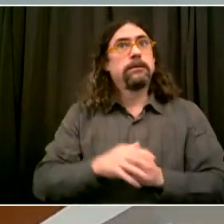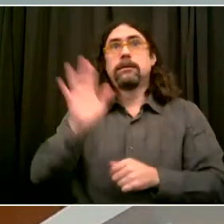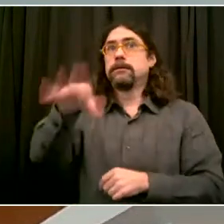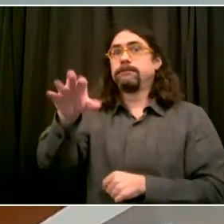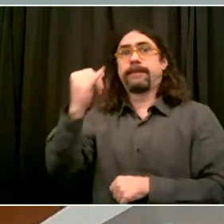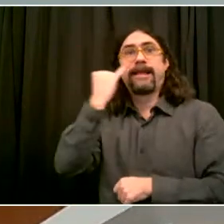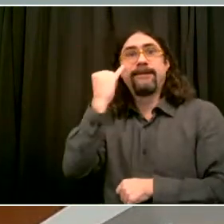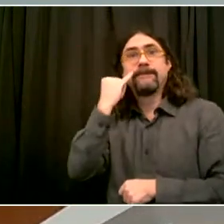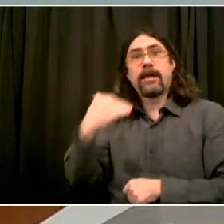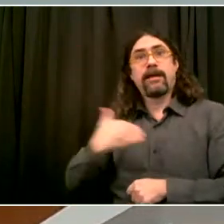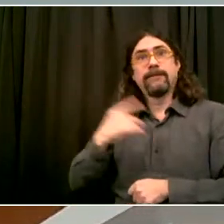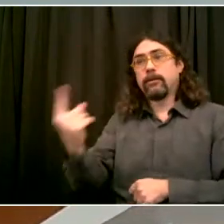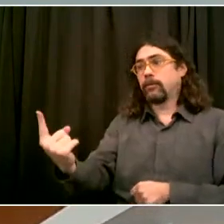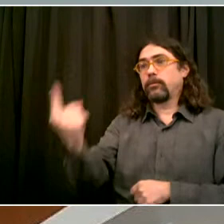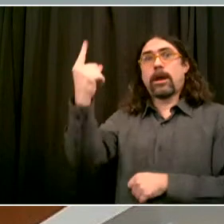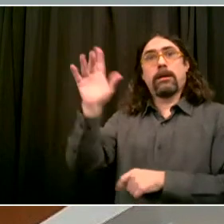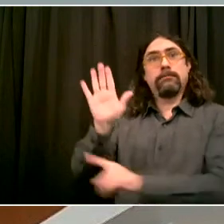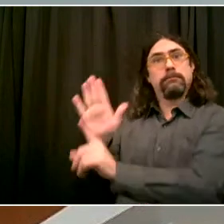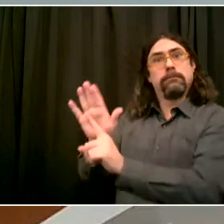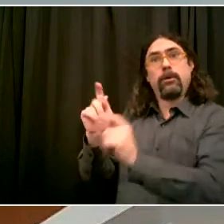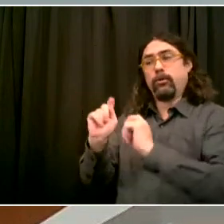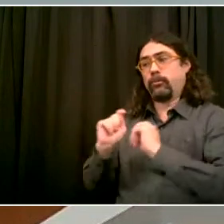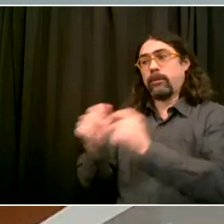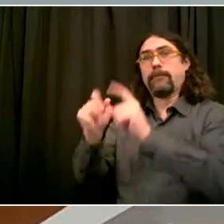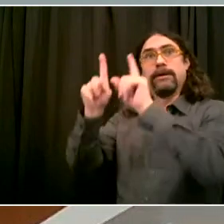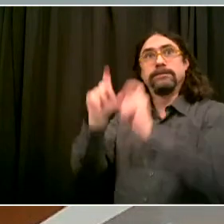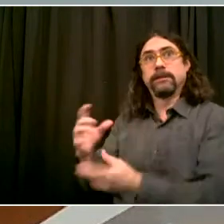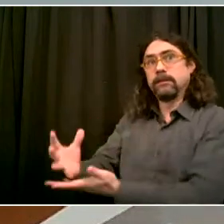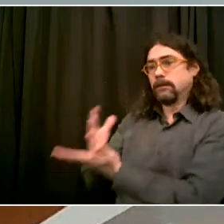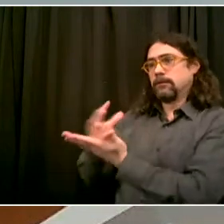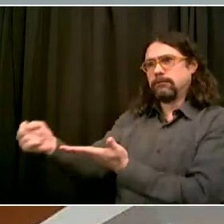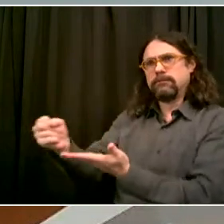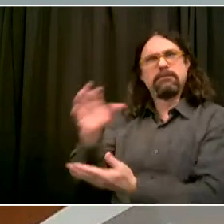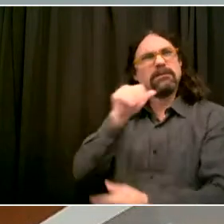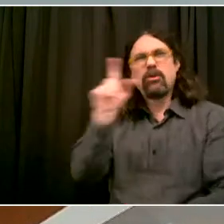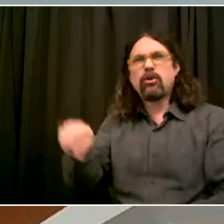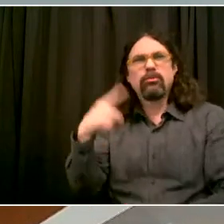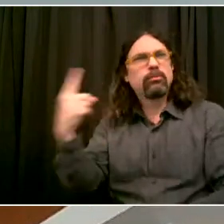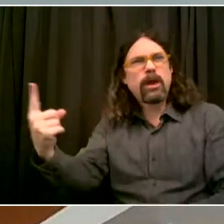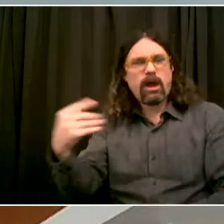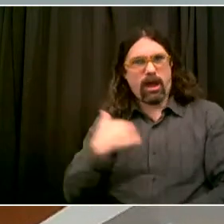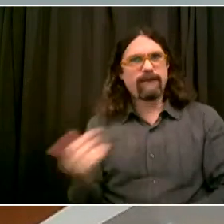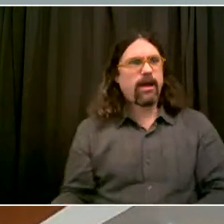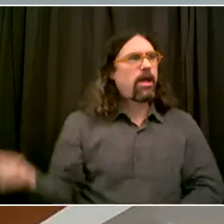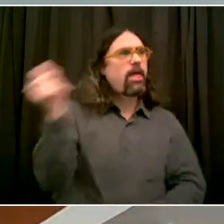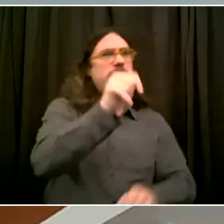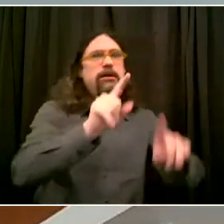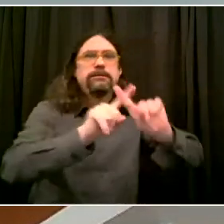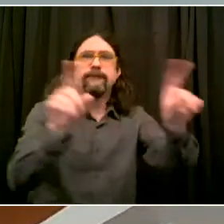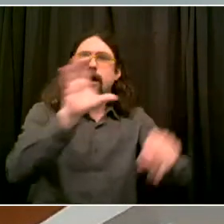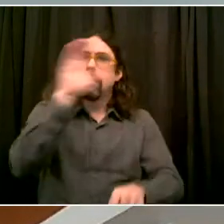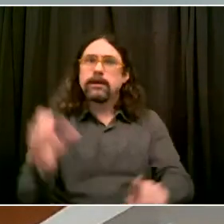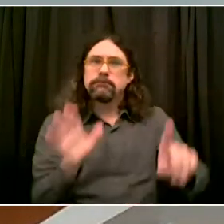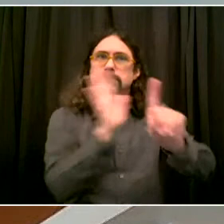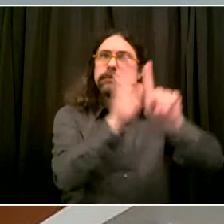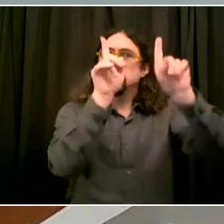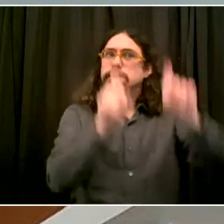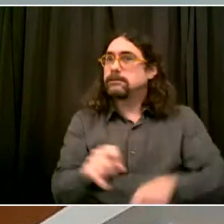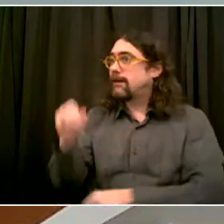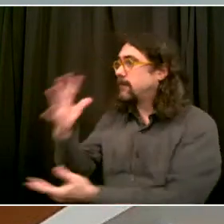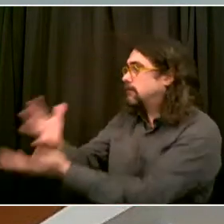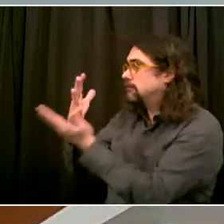IN ANOTHER TYPE